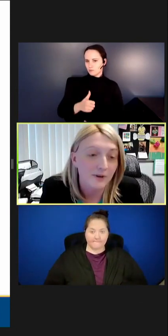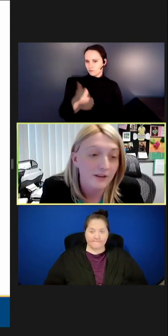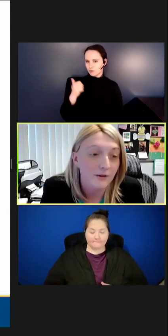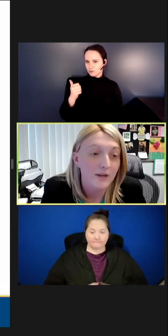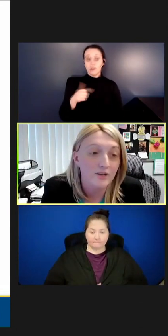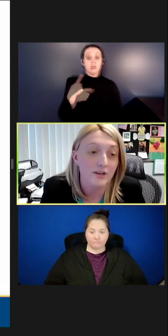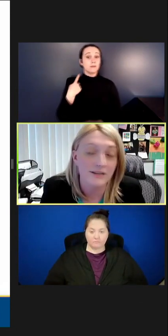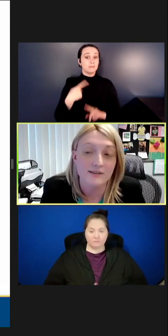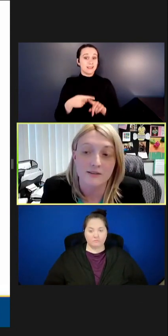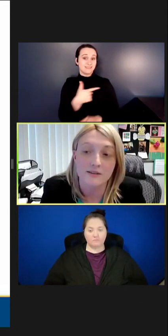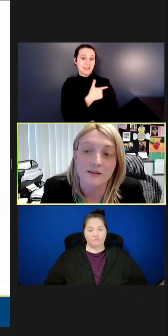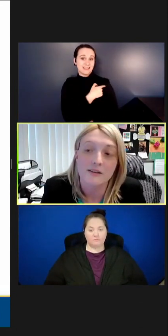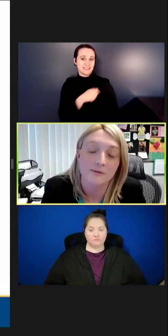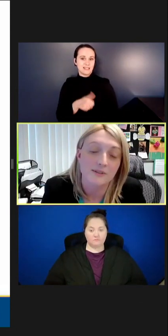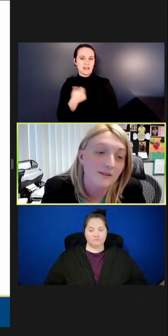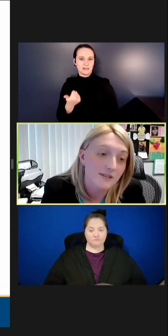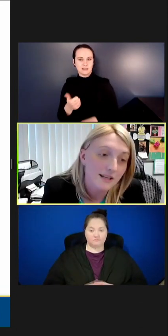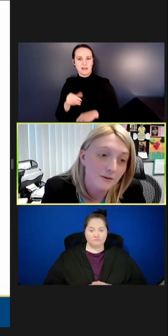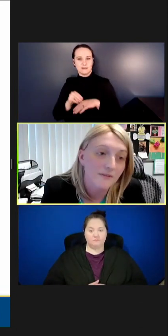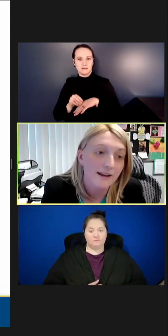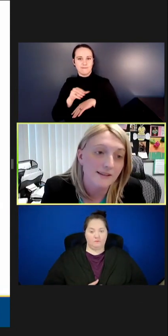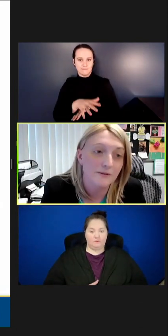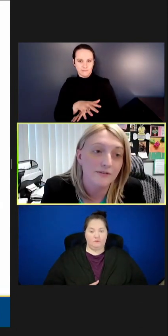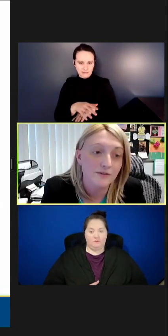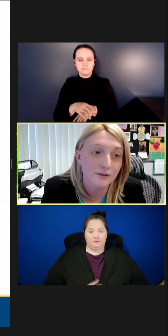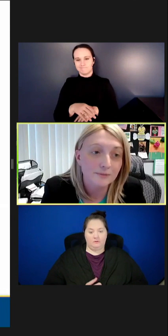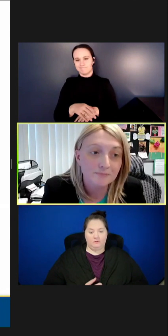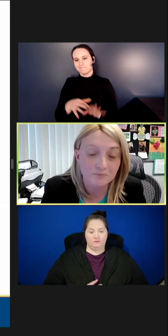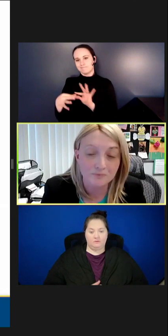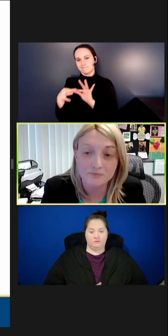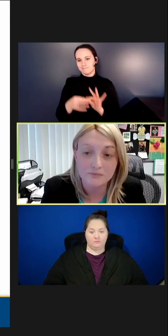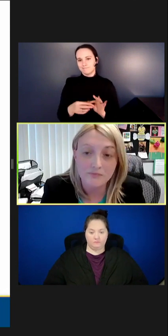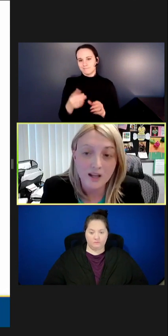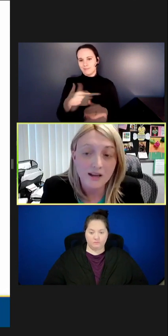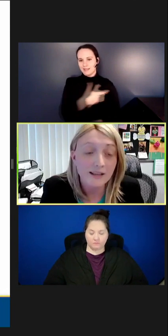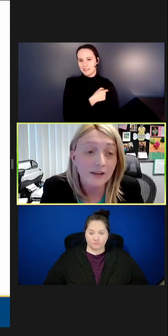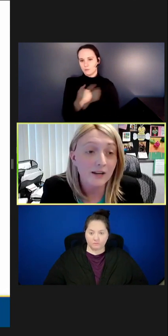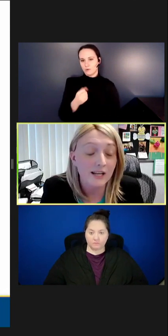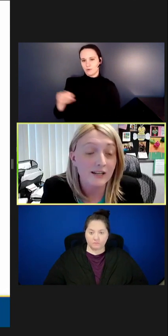another major concern that was associated with vaccine refusal. On the other hand,